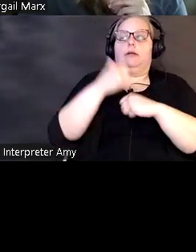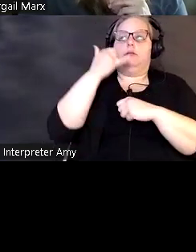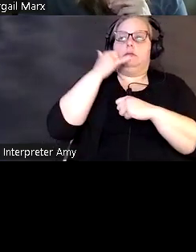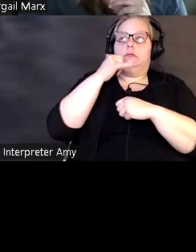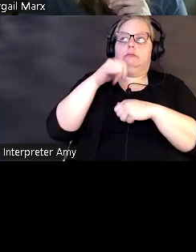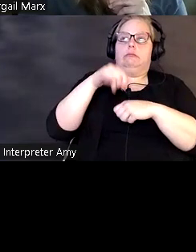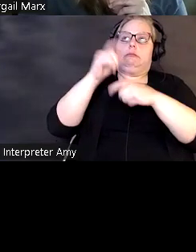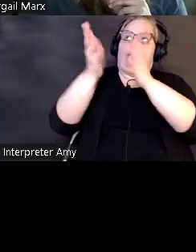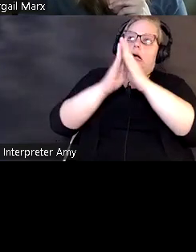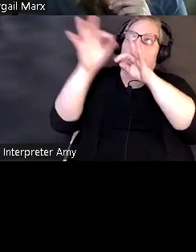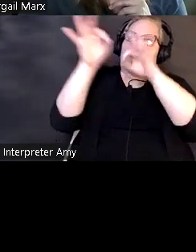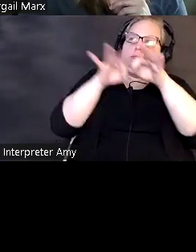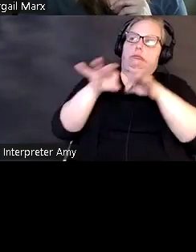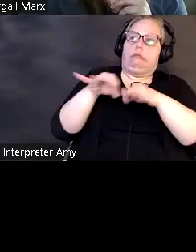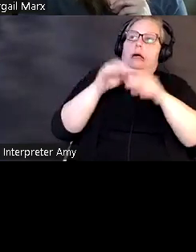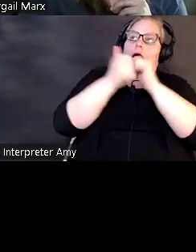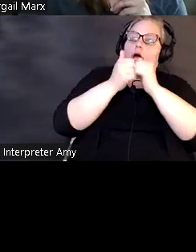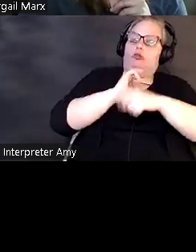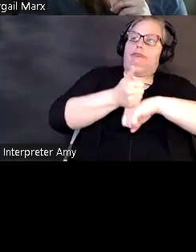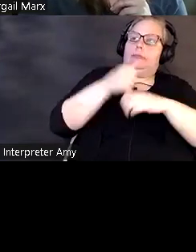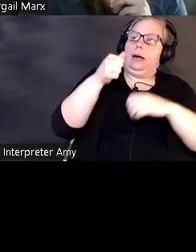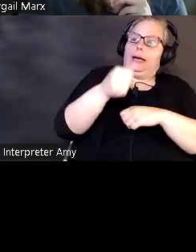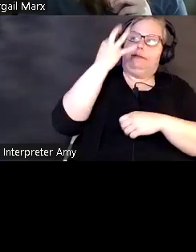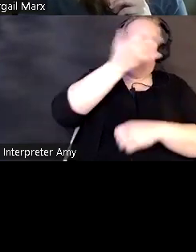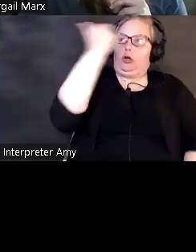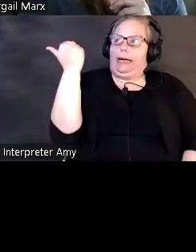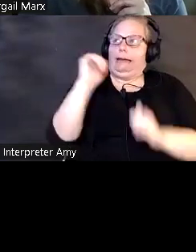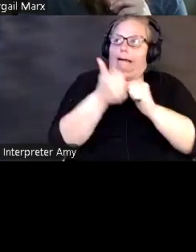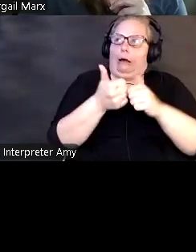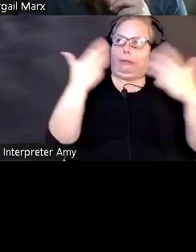to program a button if you forget. So I think there are some really,